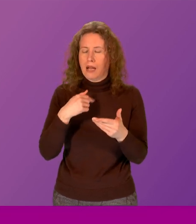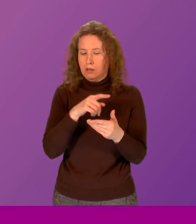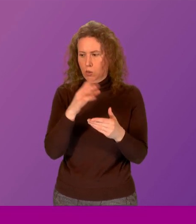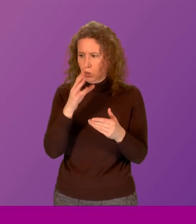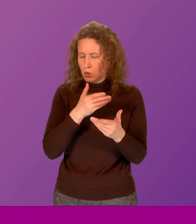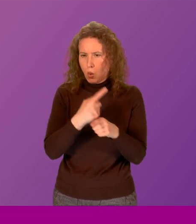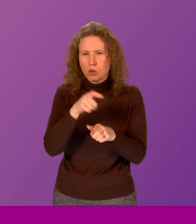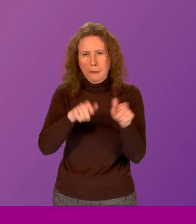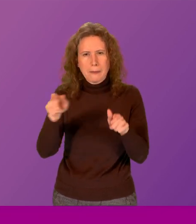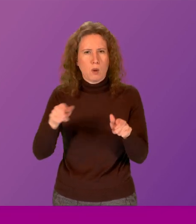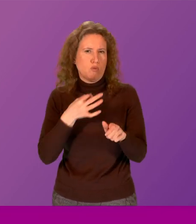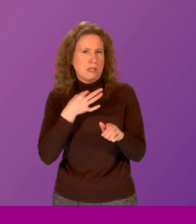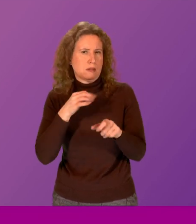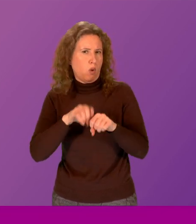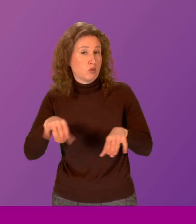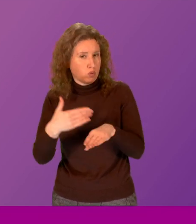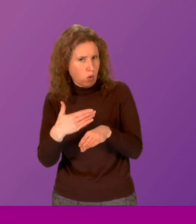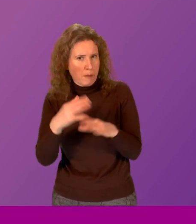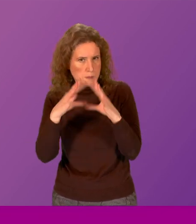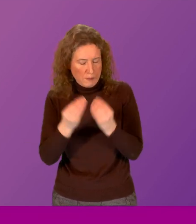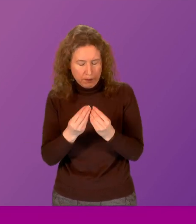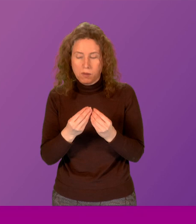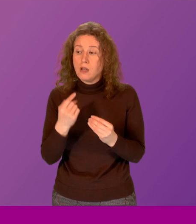On the broader vision, I am happy for the appropriate cabinet secretary to